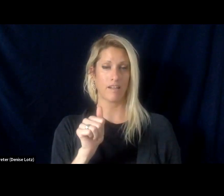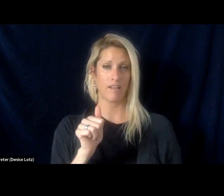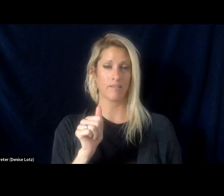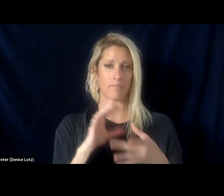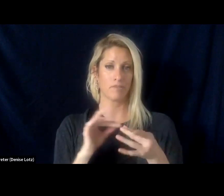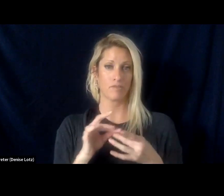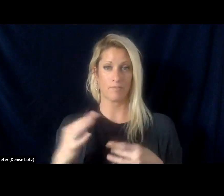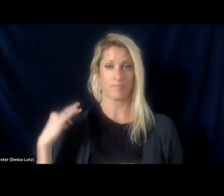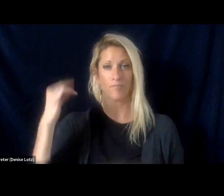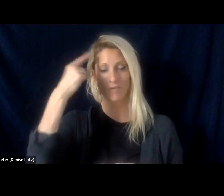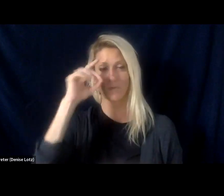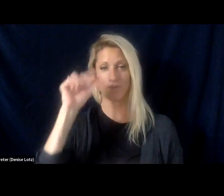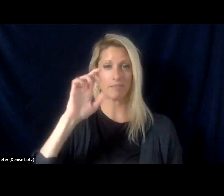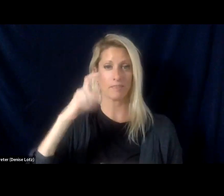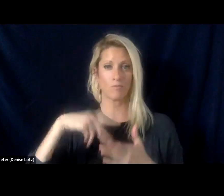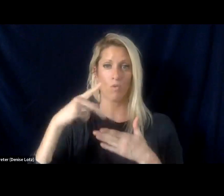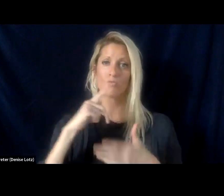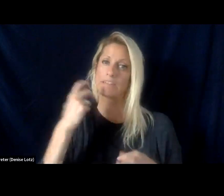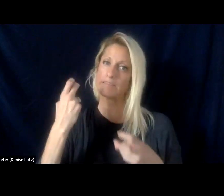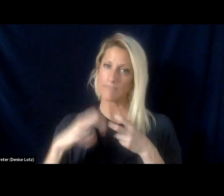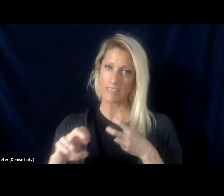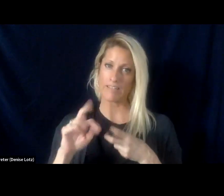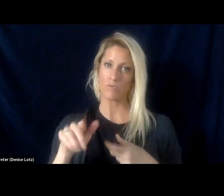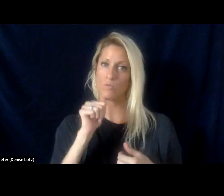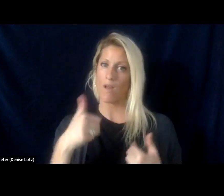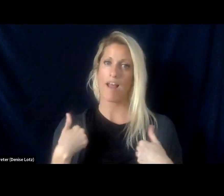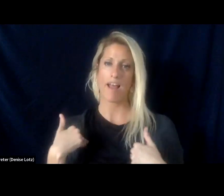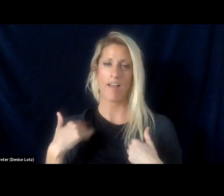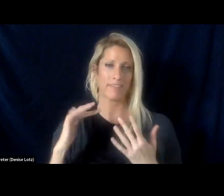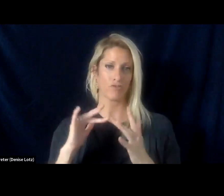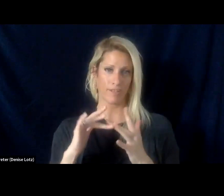applying for the ACP program is difficult if you do not have internet and a lot of our